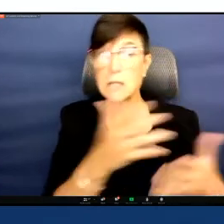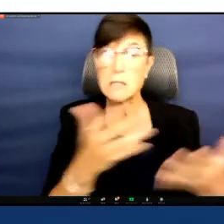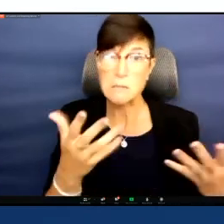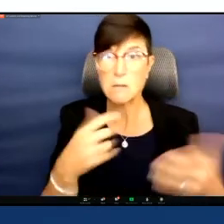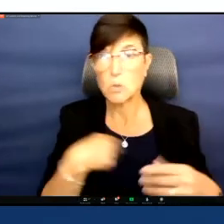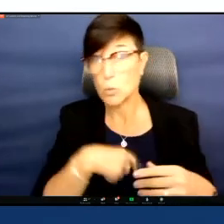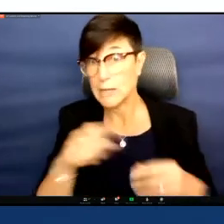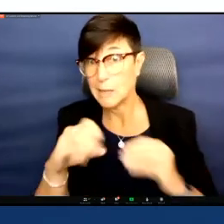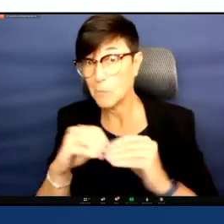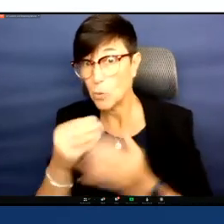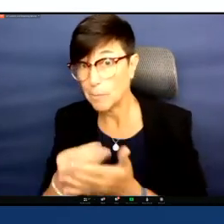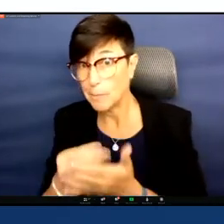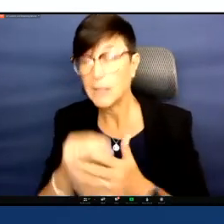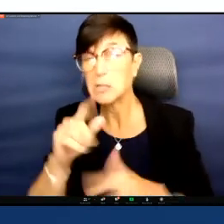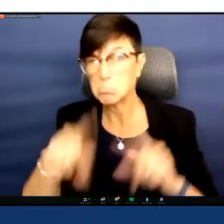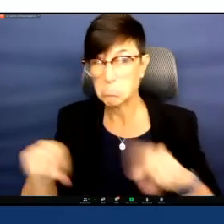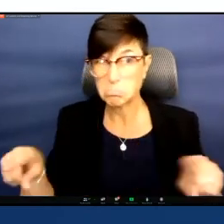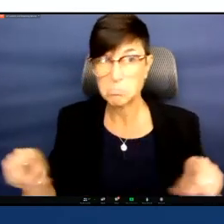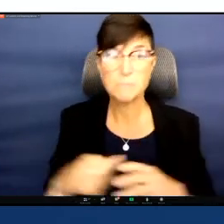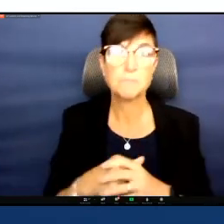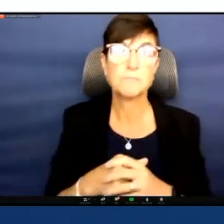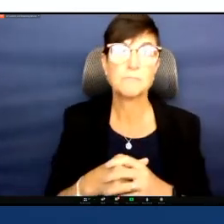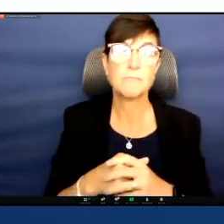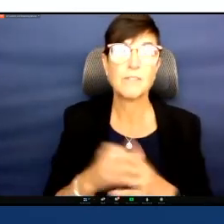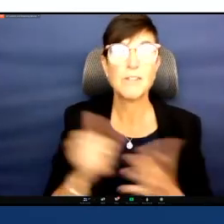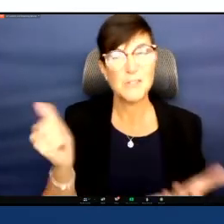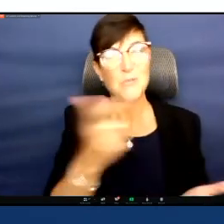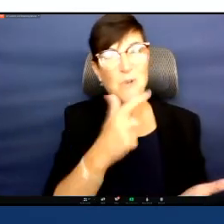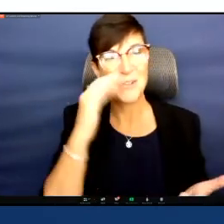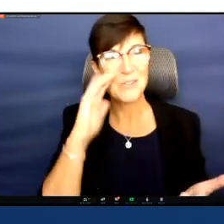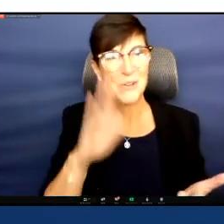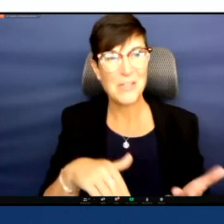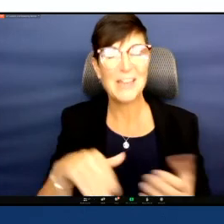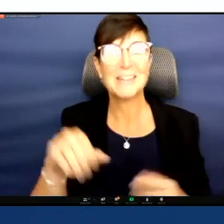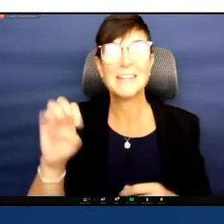county executive makes final decisions and recommends a budget to the Board of Supervisors.